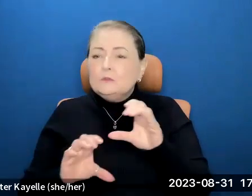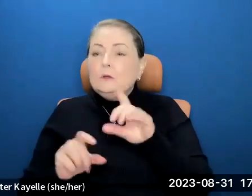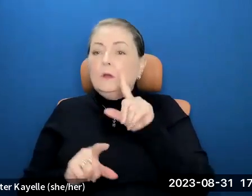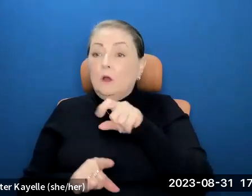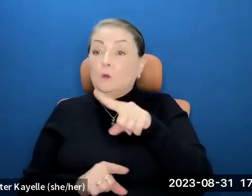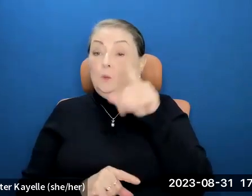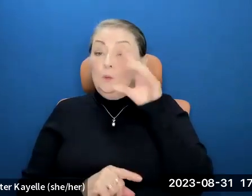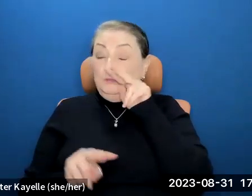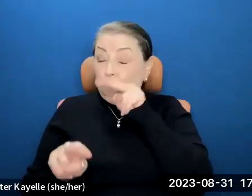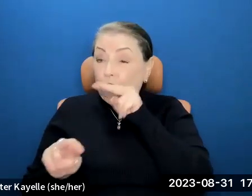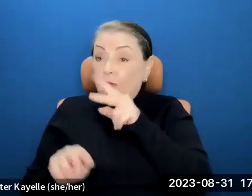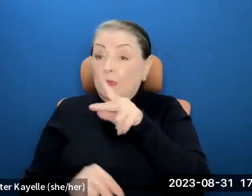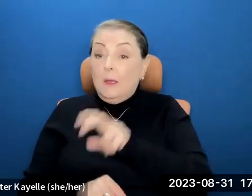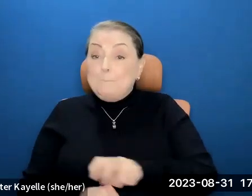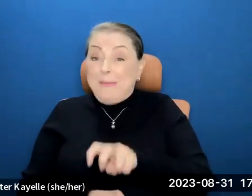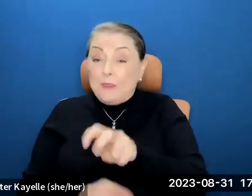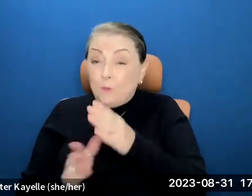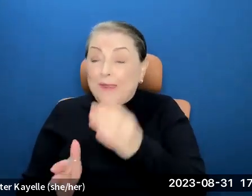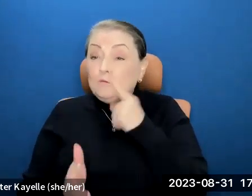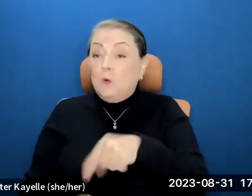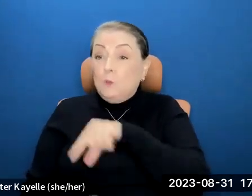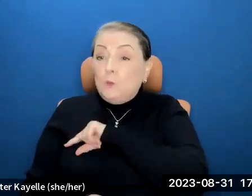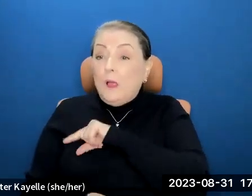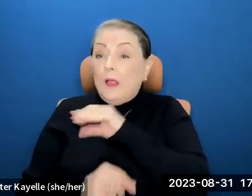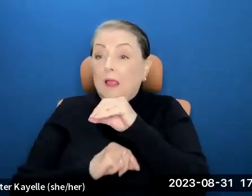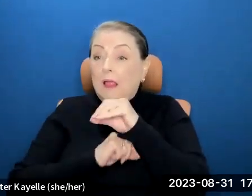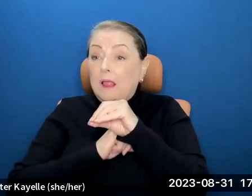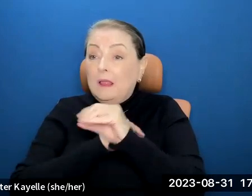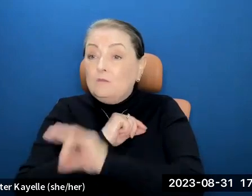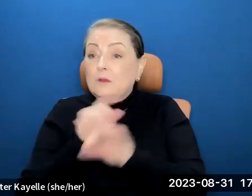looking at Pathways for qualified foreign trained professionals to get licensed